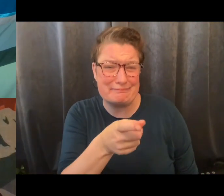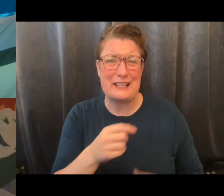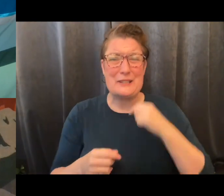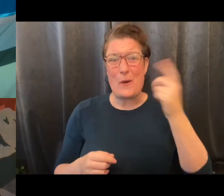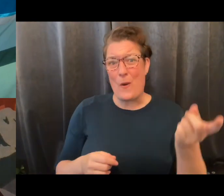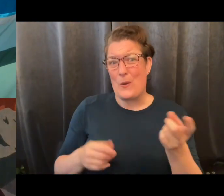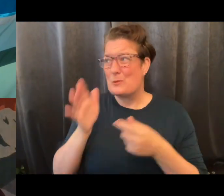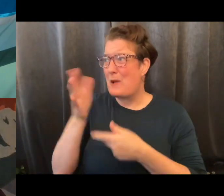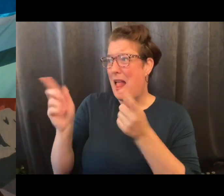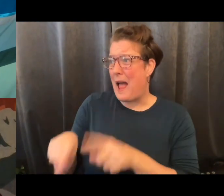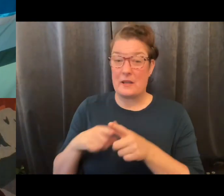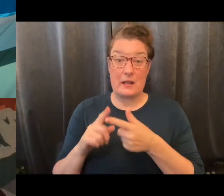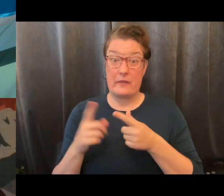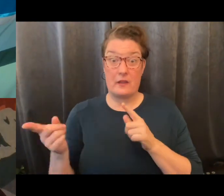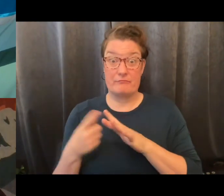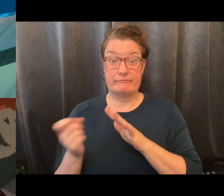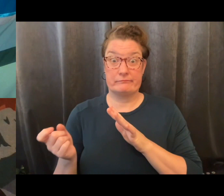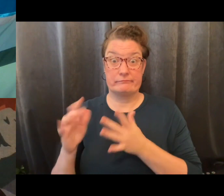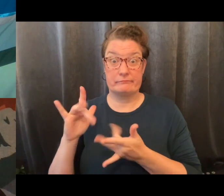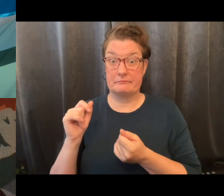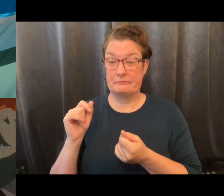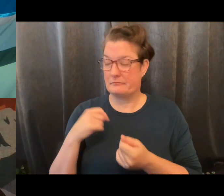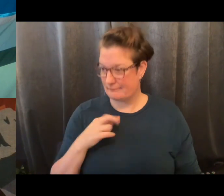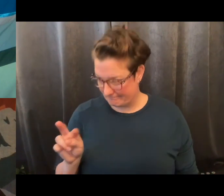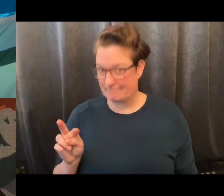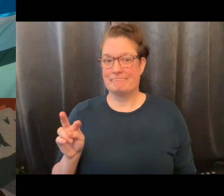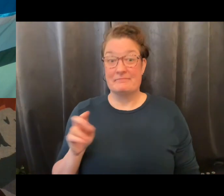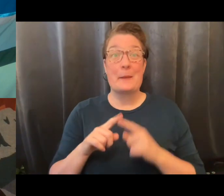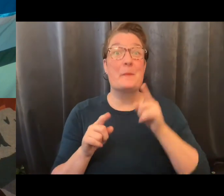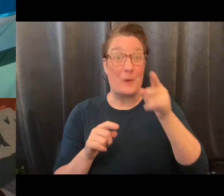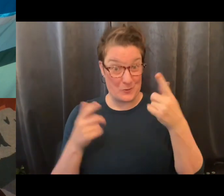and then he just like totally ghosted me. So, but you got yourself a shofar.